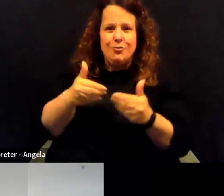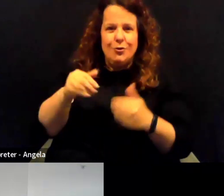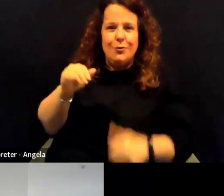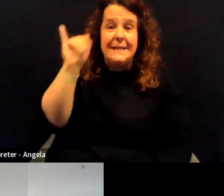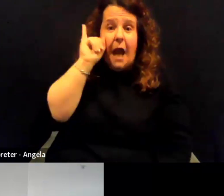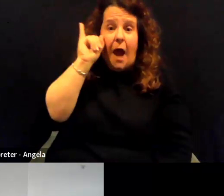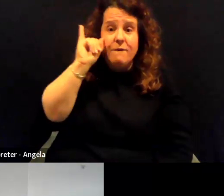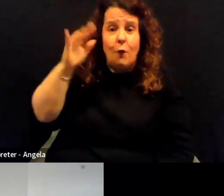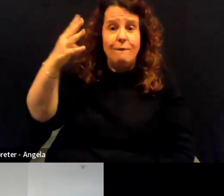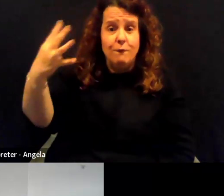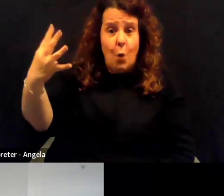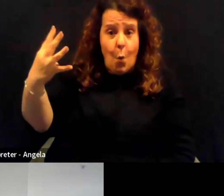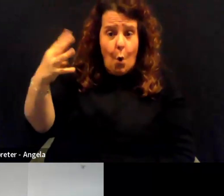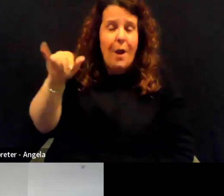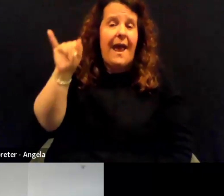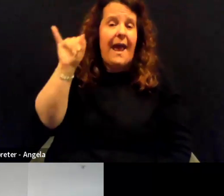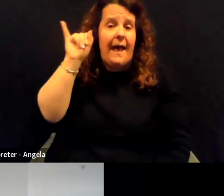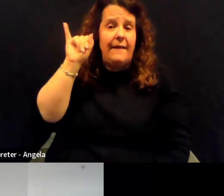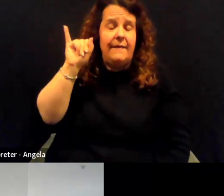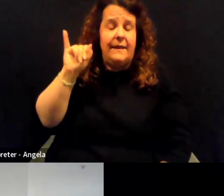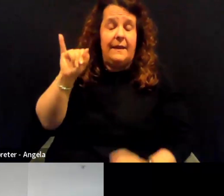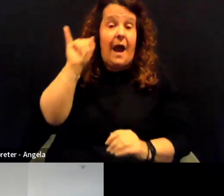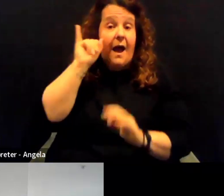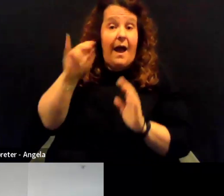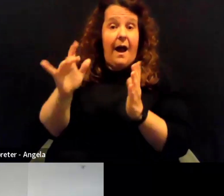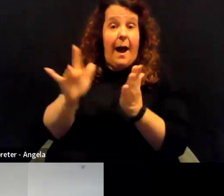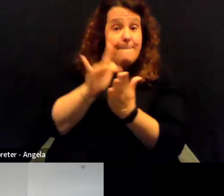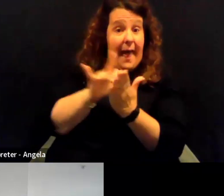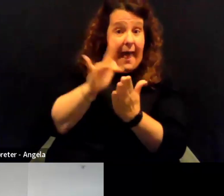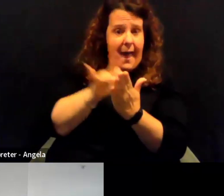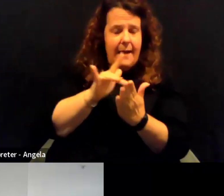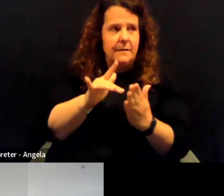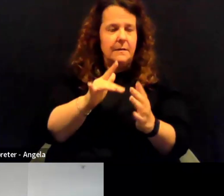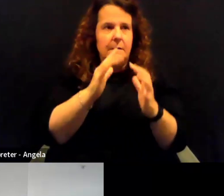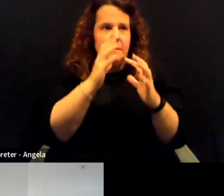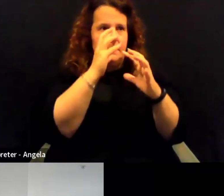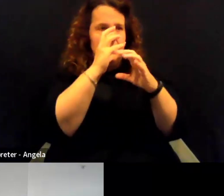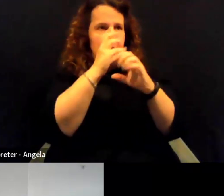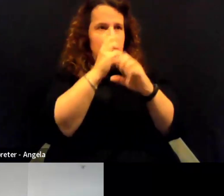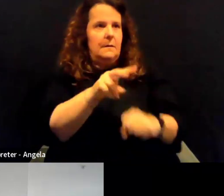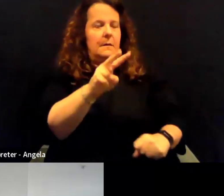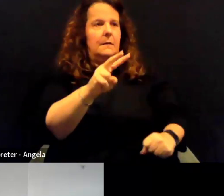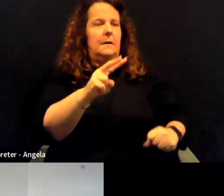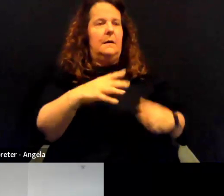And I was just so like, okay. I was, it was just, it was a sensation that I